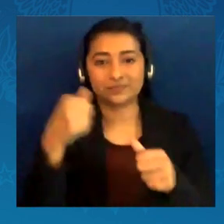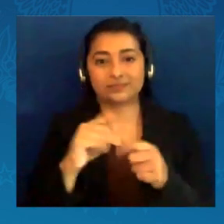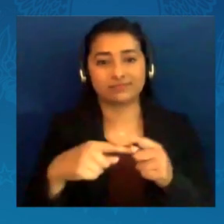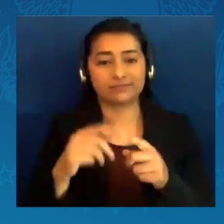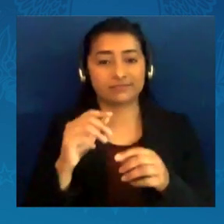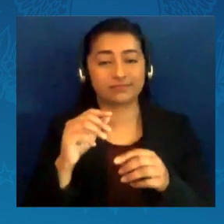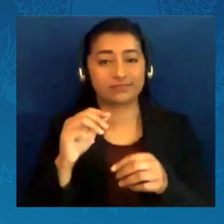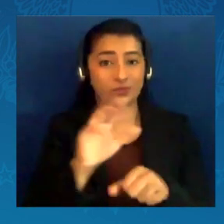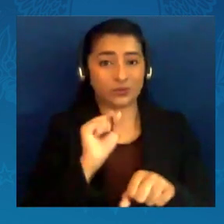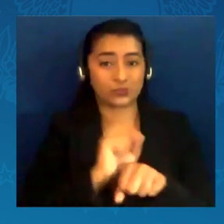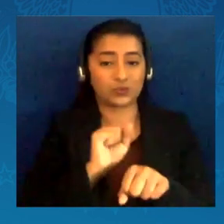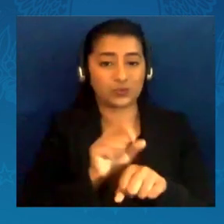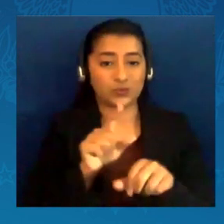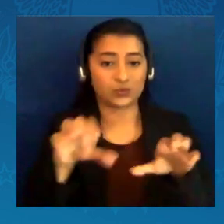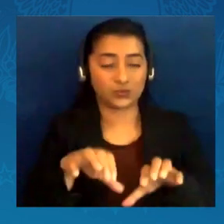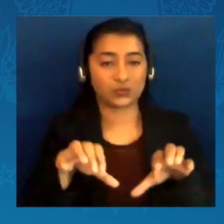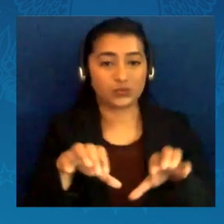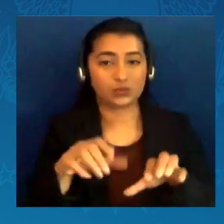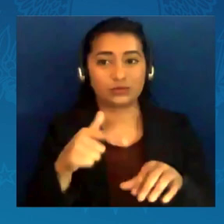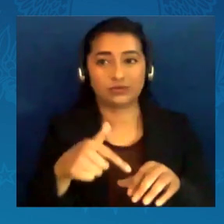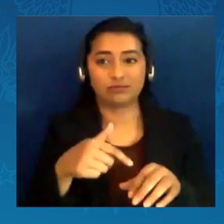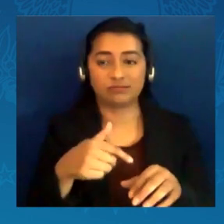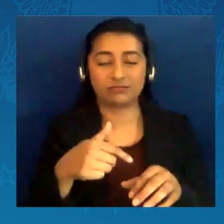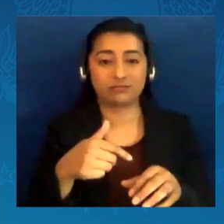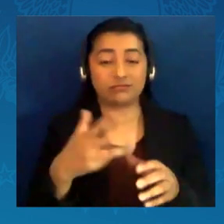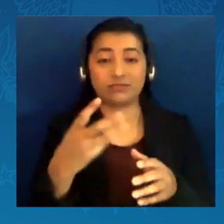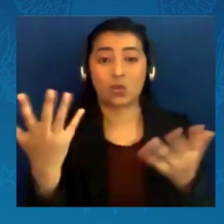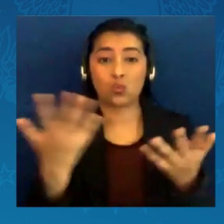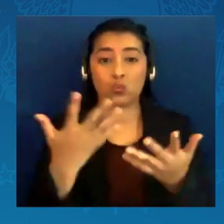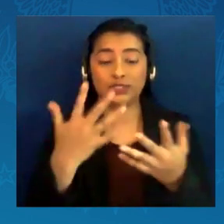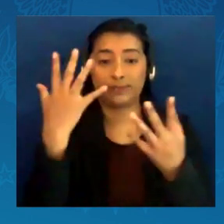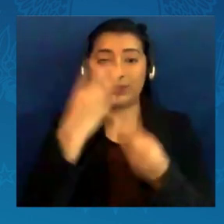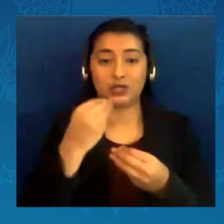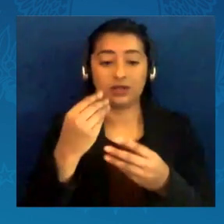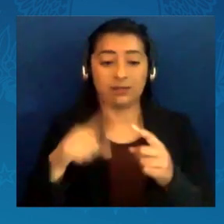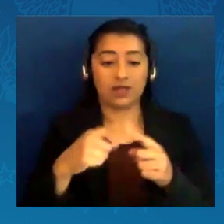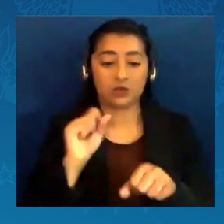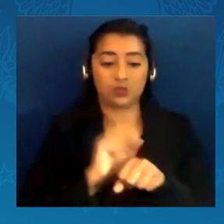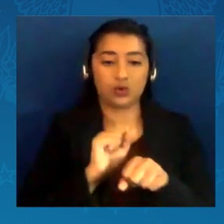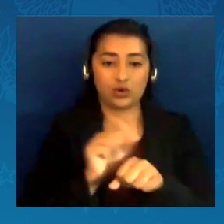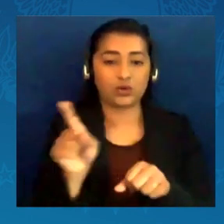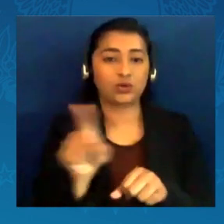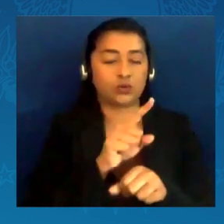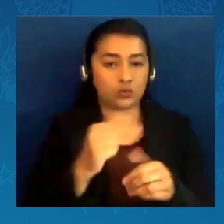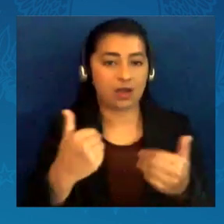is it's and the beauty of it is that you will have the ability to see what can be.